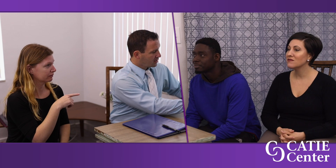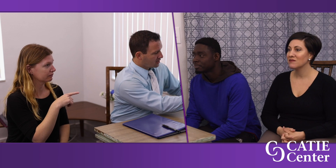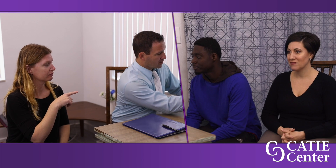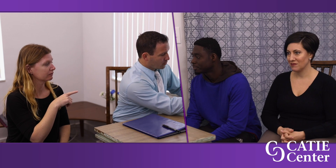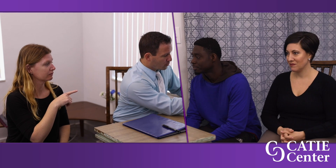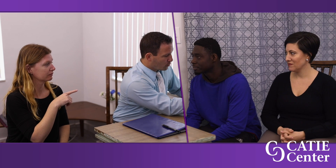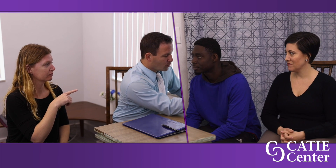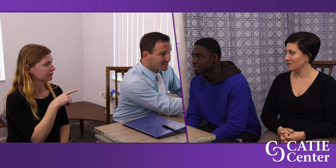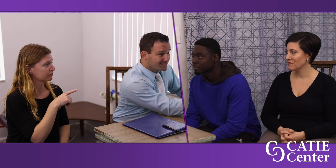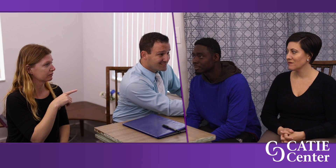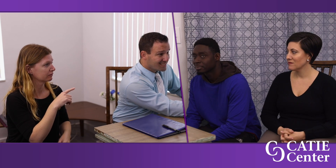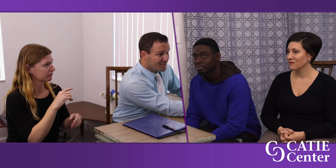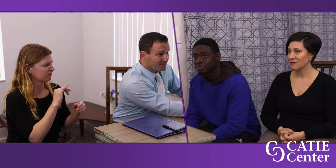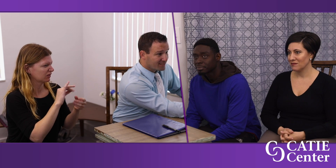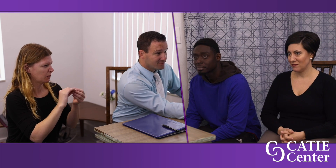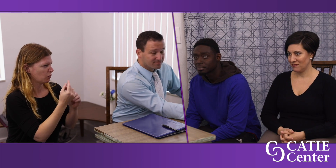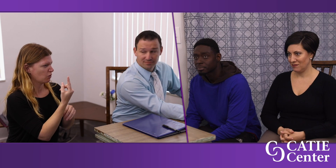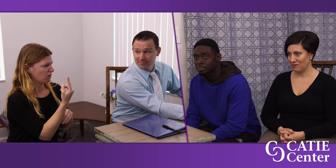Okay, what does this sign mean?